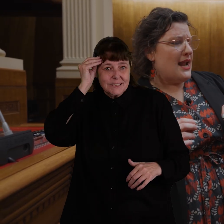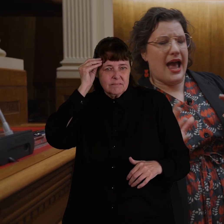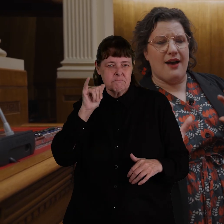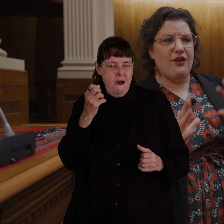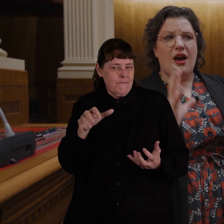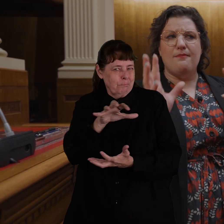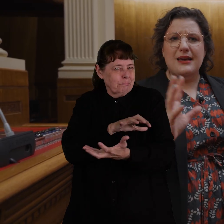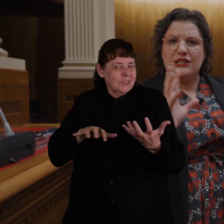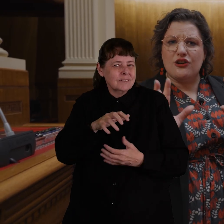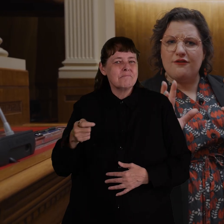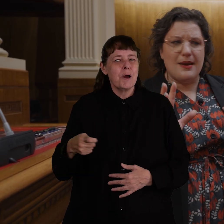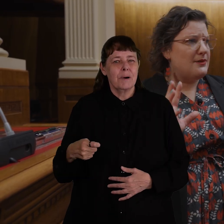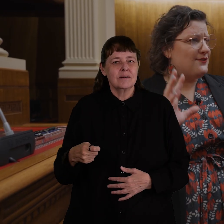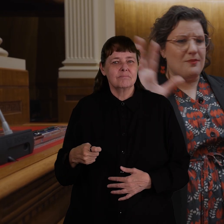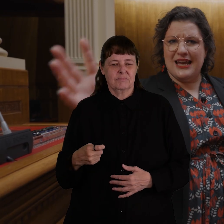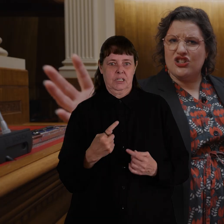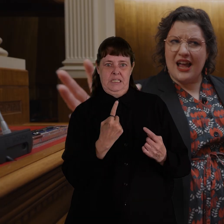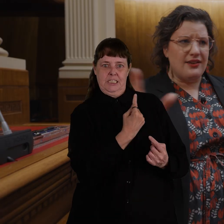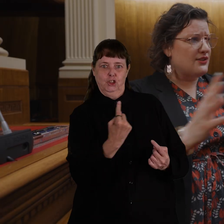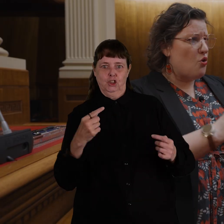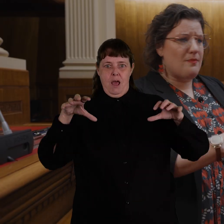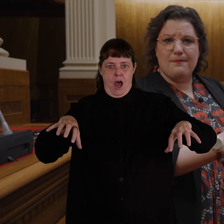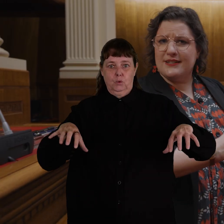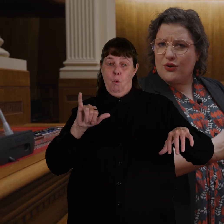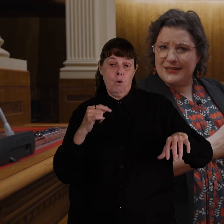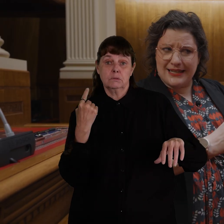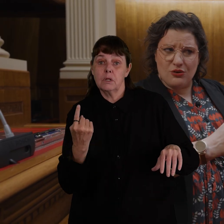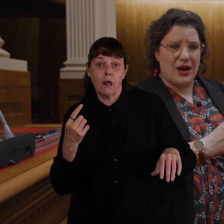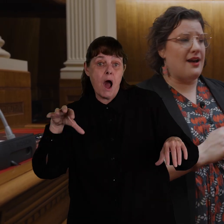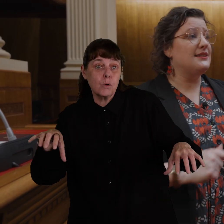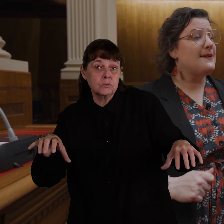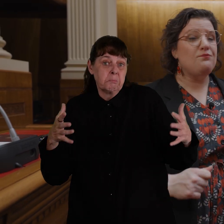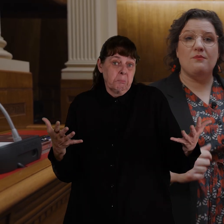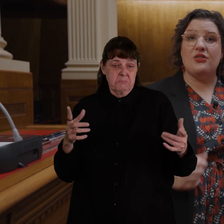might have a mixture of members from each House or members from a single house,